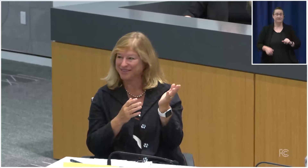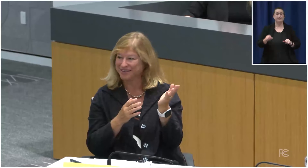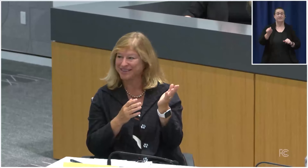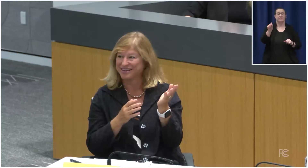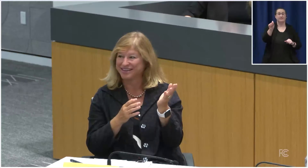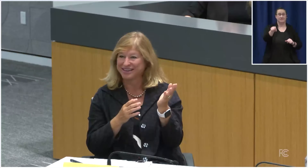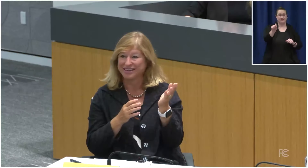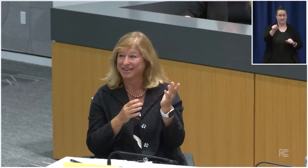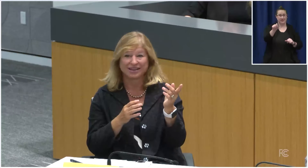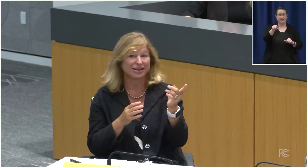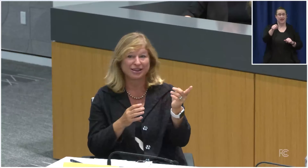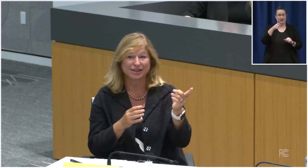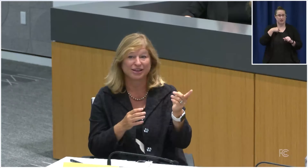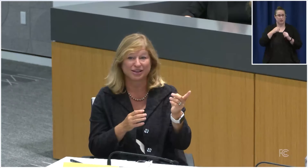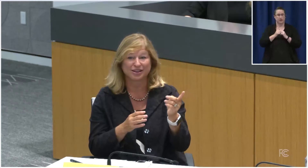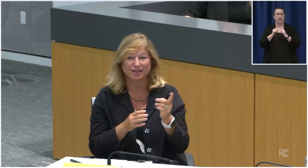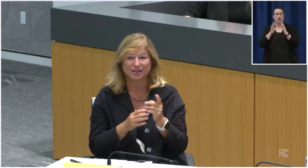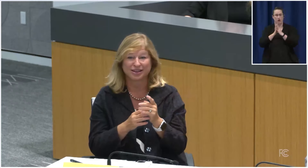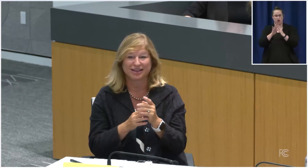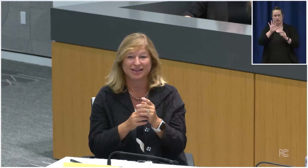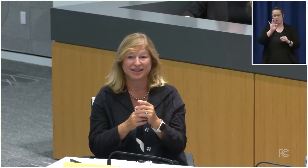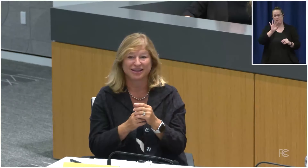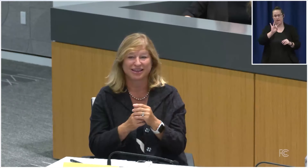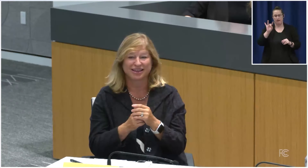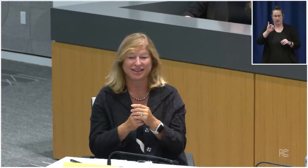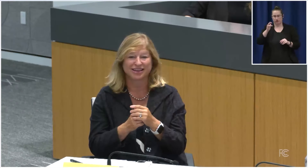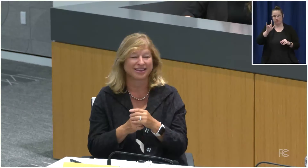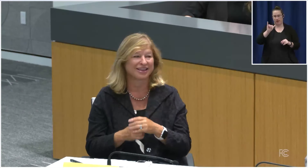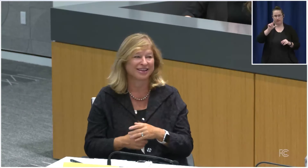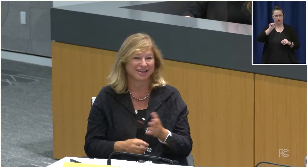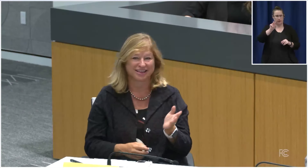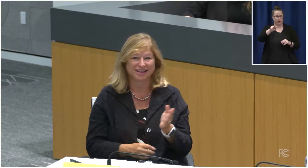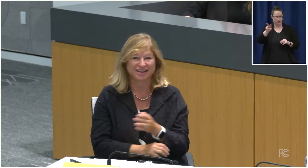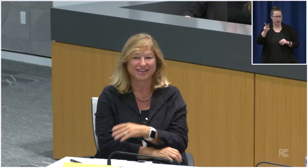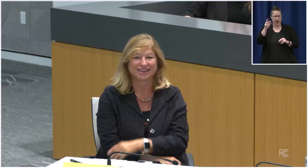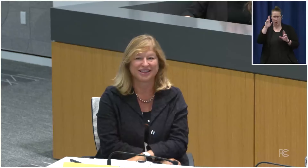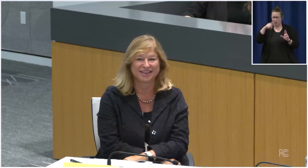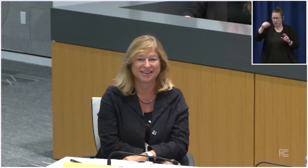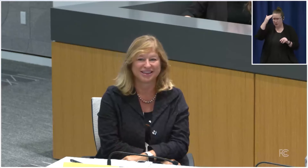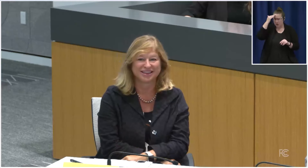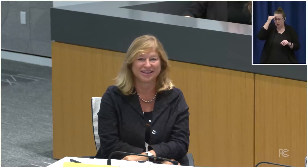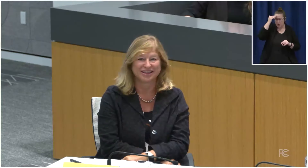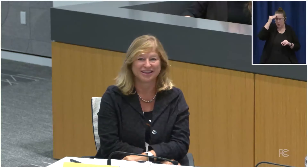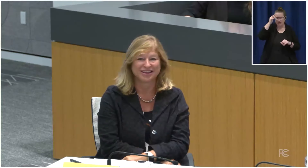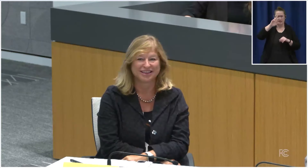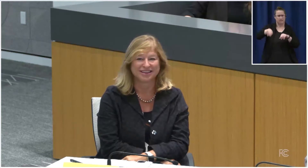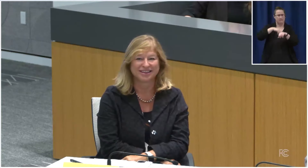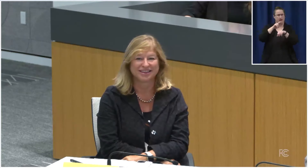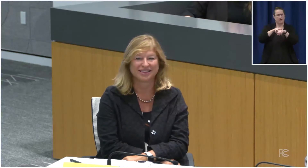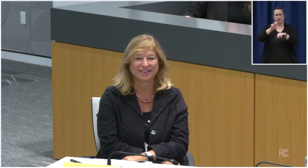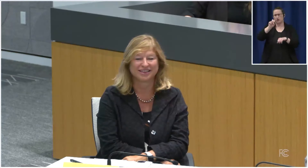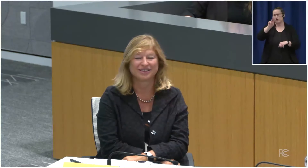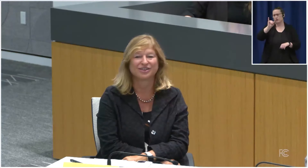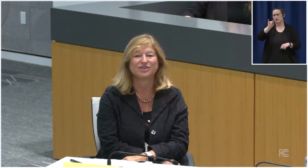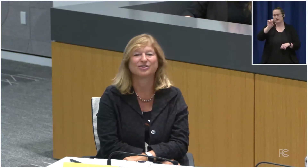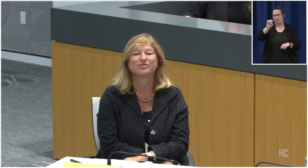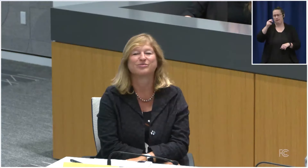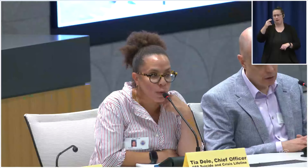AND BEFORE I DO SO, I WAS READING SOMEWHERE THAT 988 NOW HAS APPROXIMATELY 10 MILLION CALLS ANNUALLY.